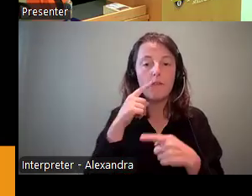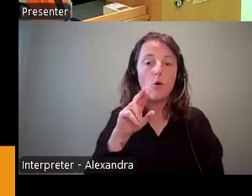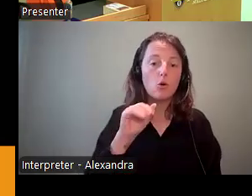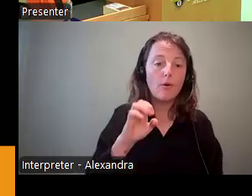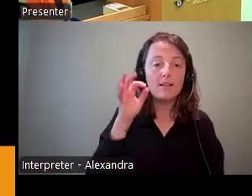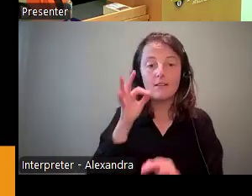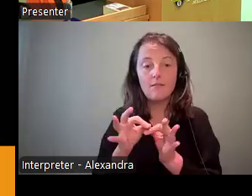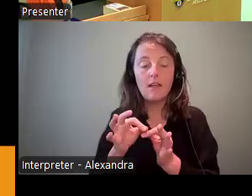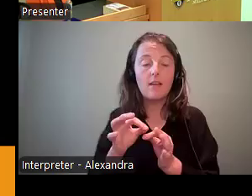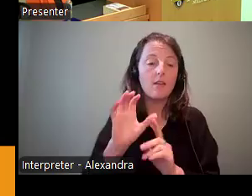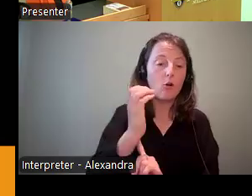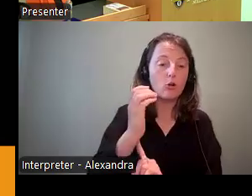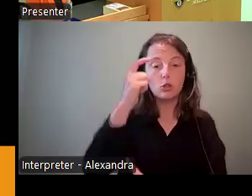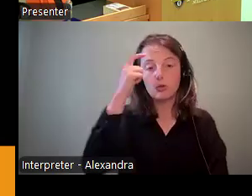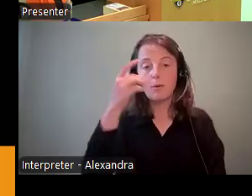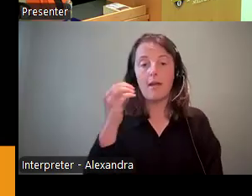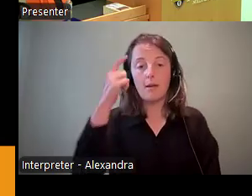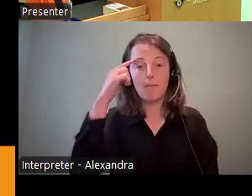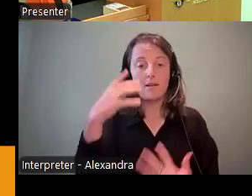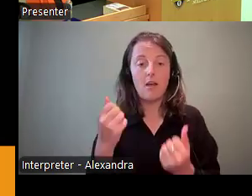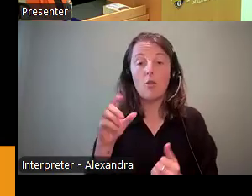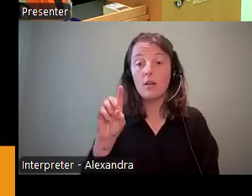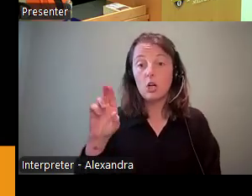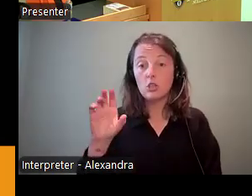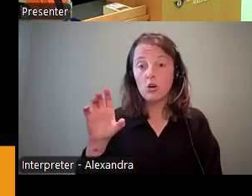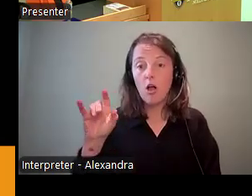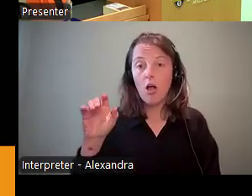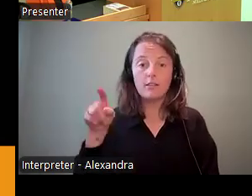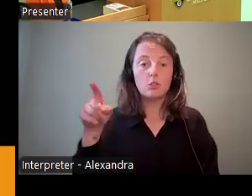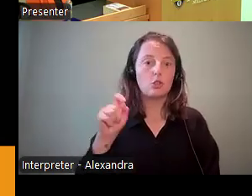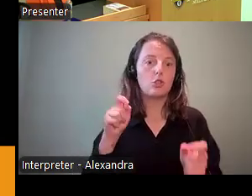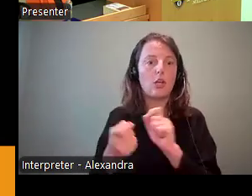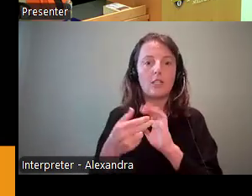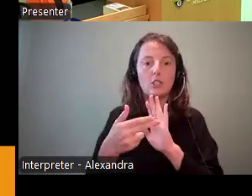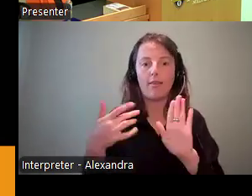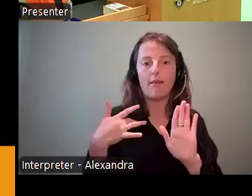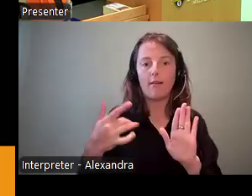Dr. Collins is changing the status quo of mental health and service delivery by equipping mental